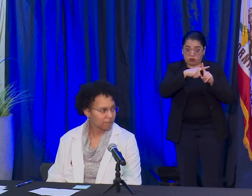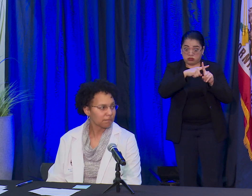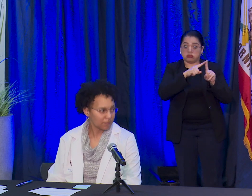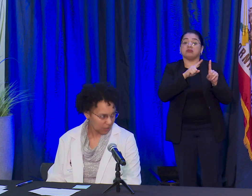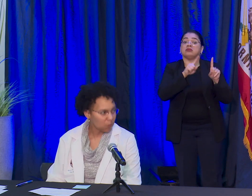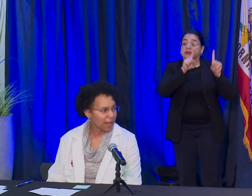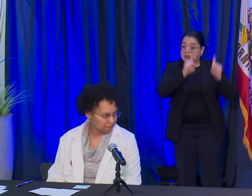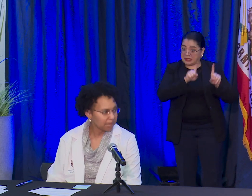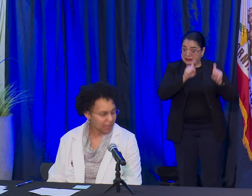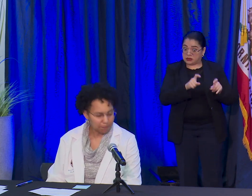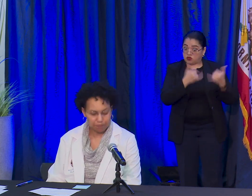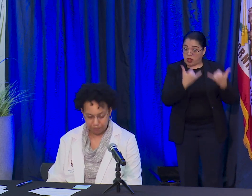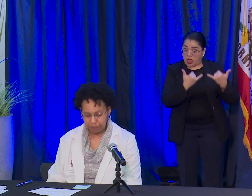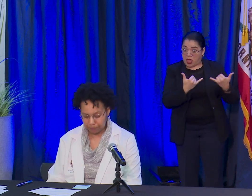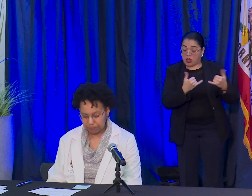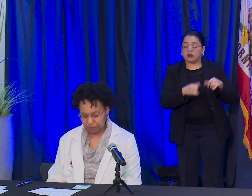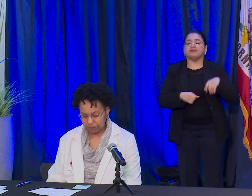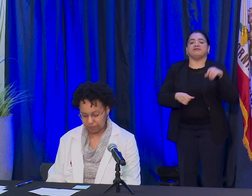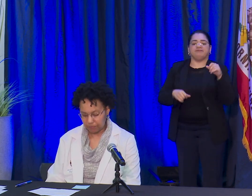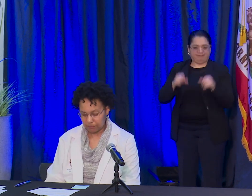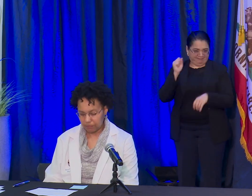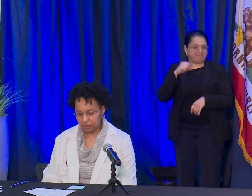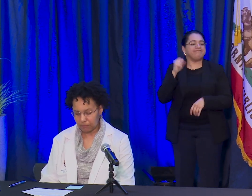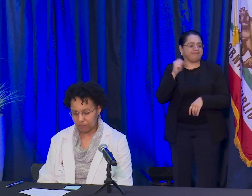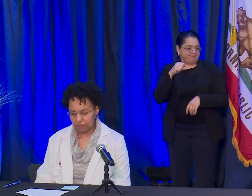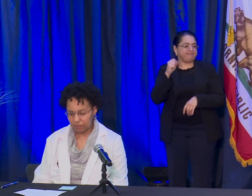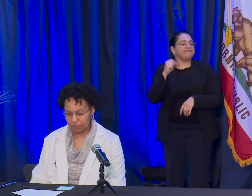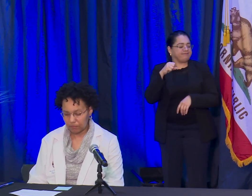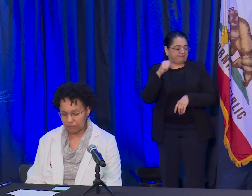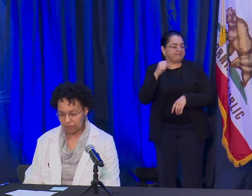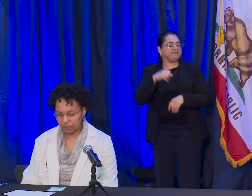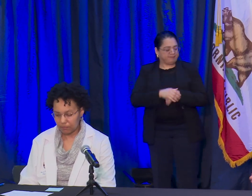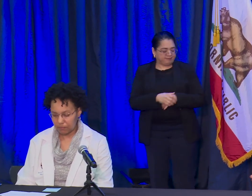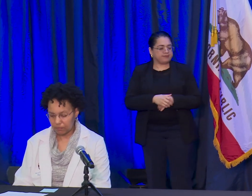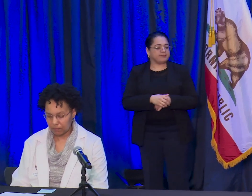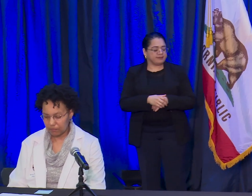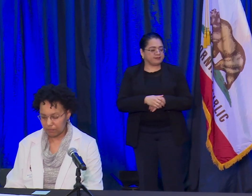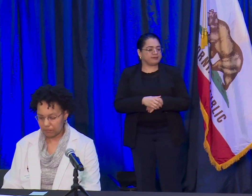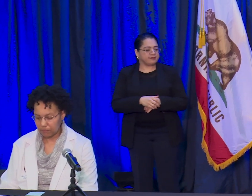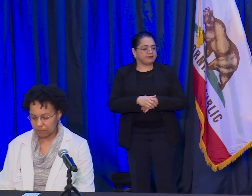right now. I think the important thing on that issue for a lot